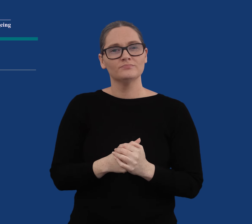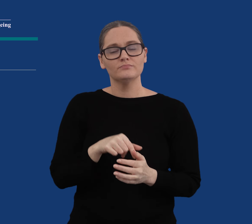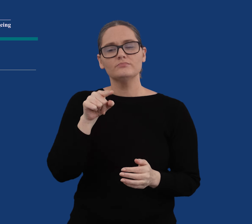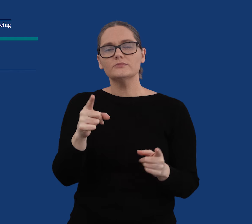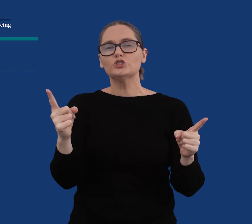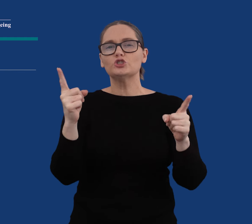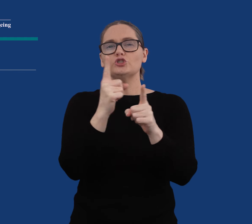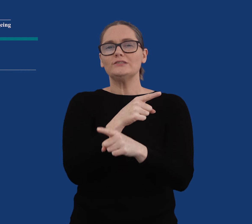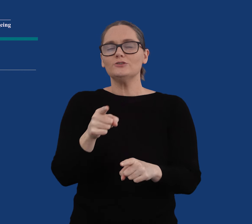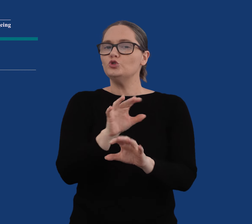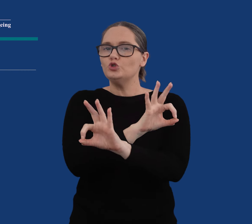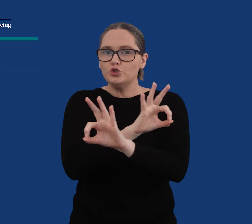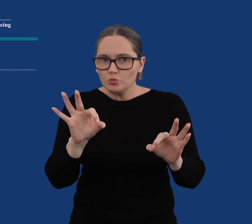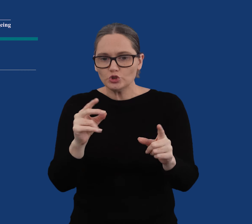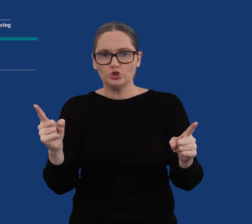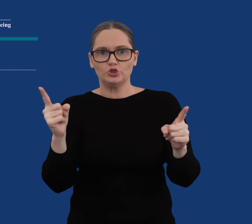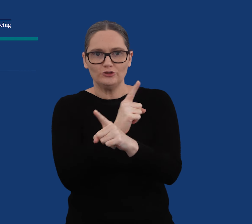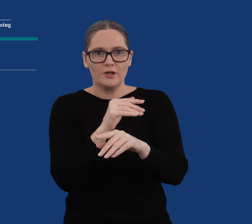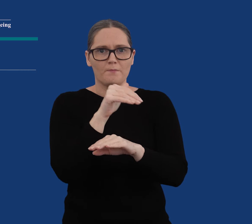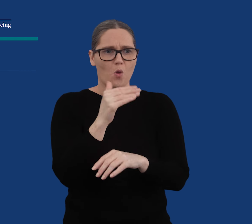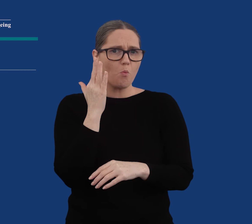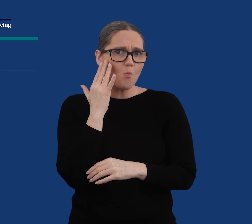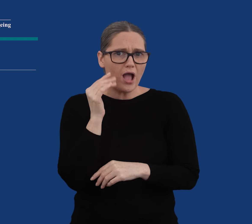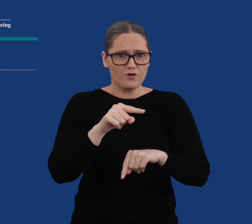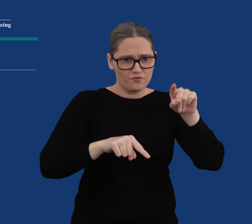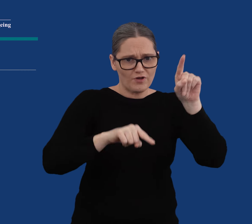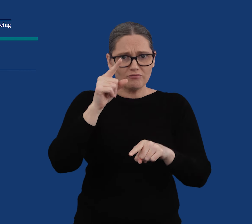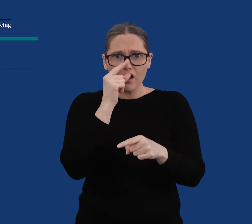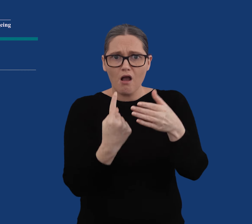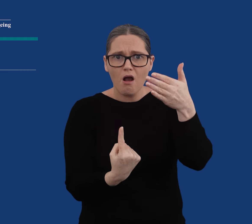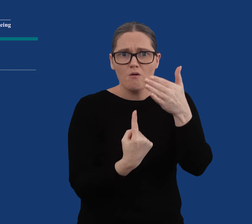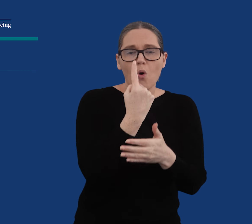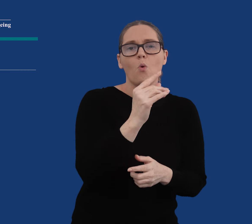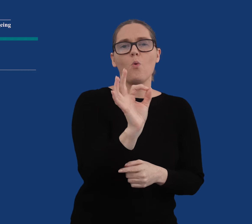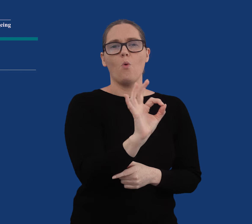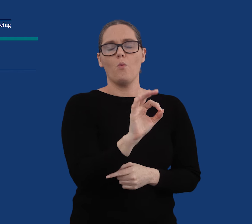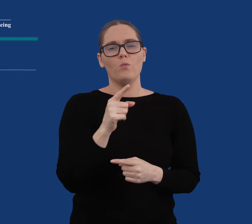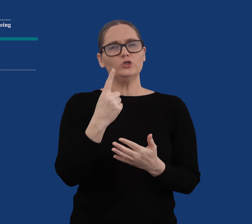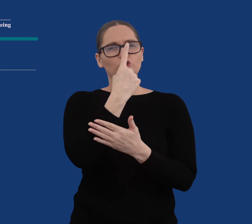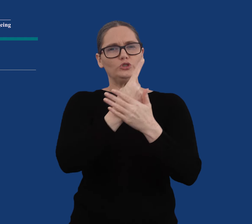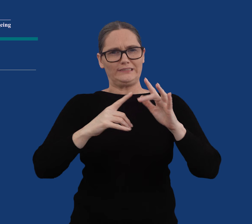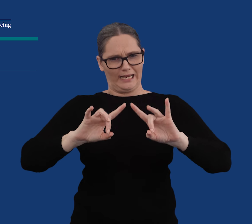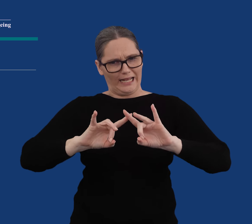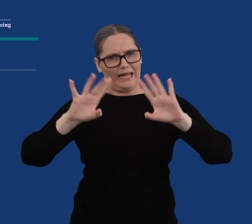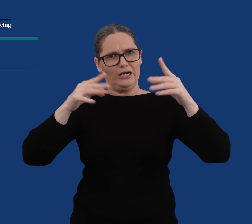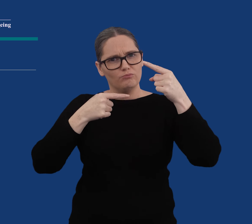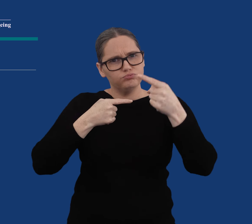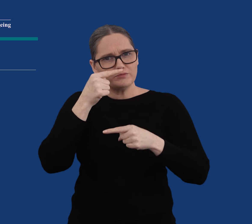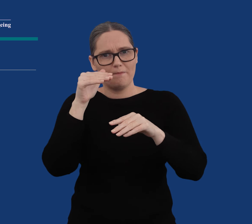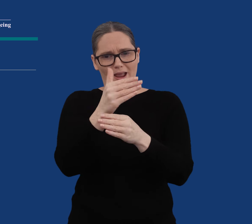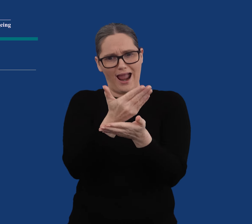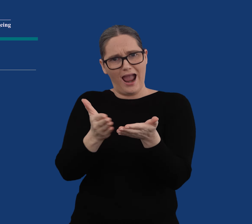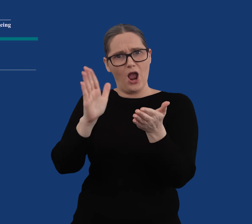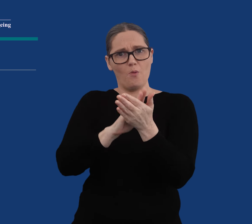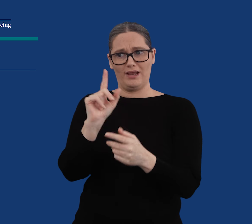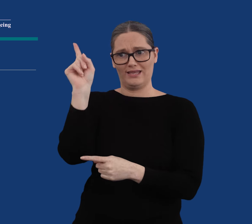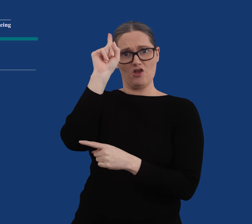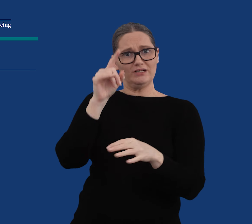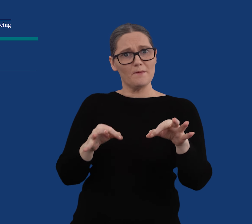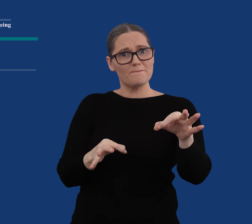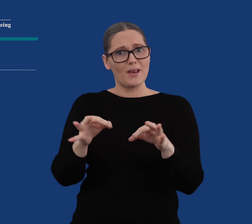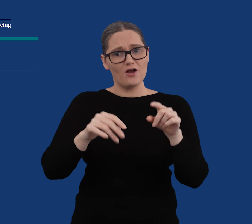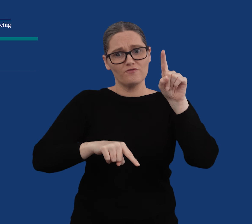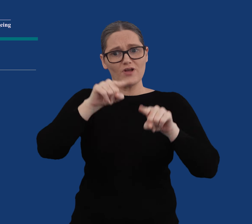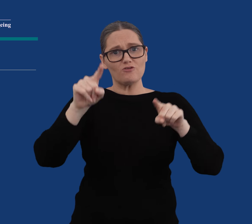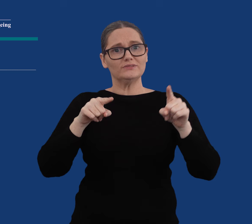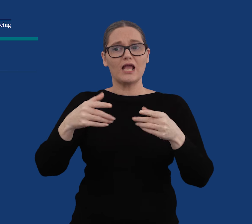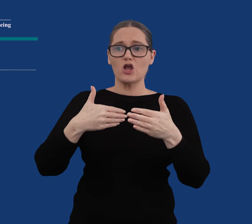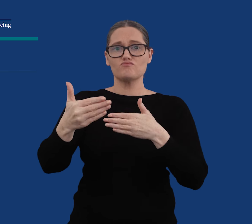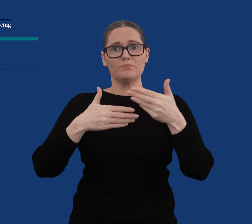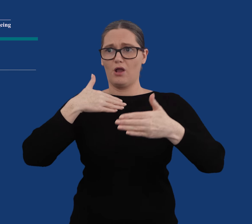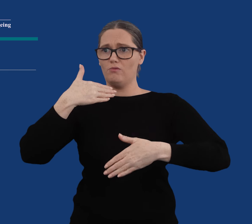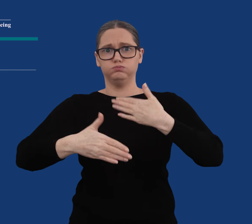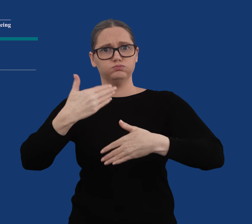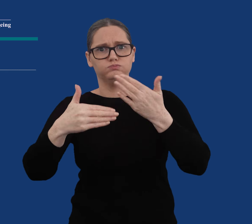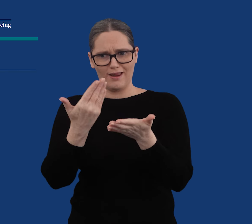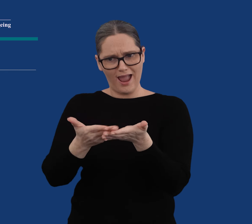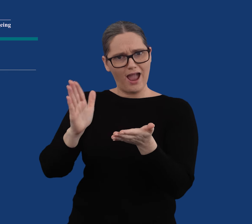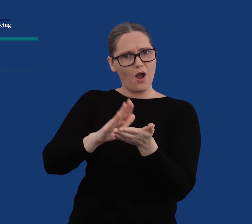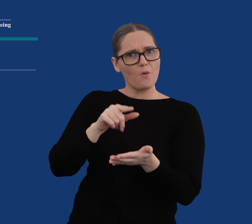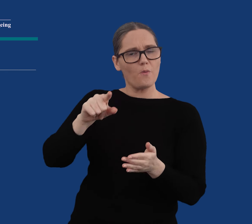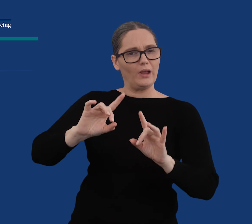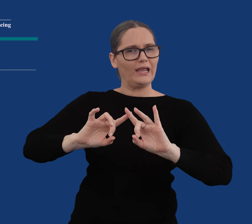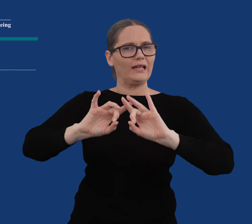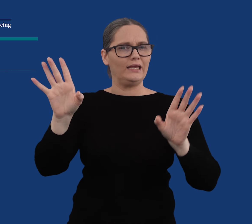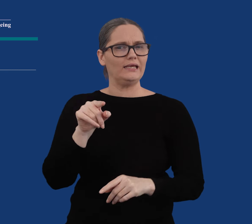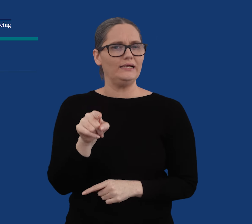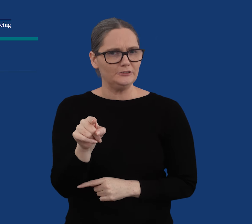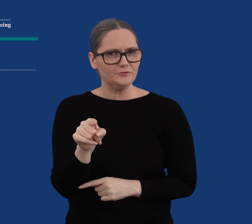This change does not change when a variation can occur rather clarifies the operation of existing plan variations arrangements.